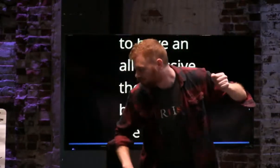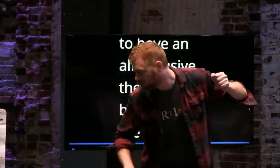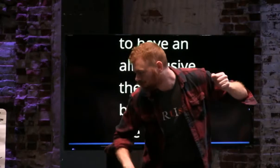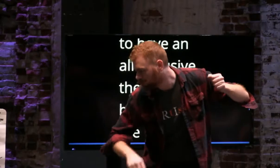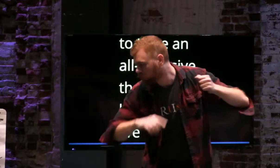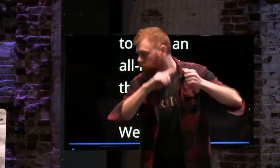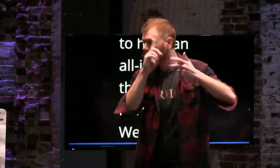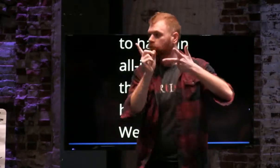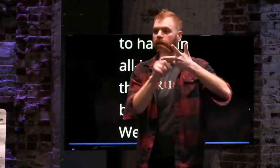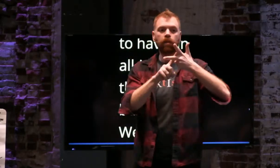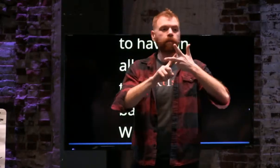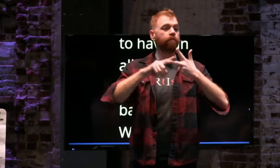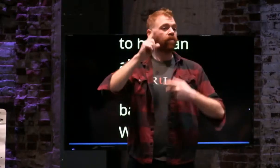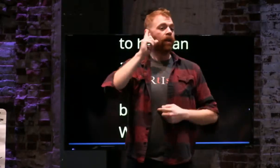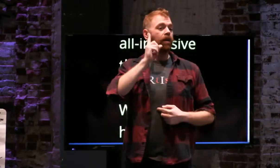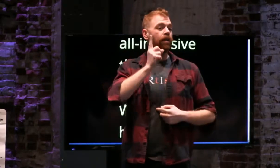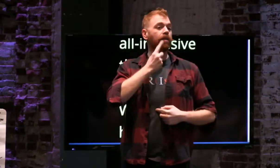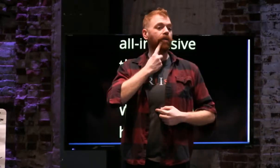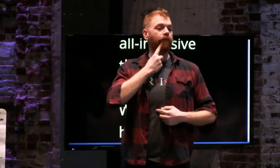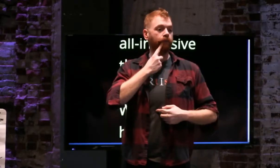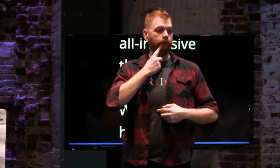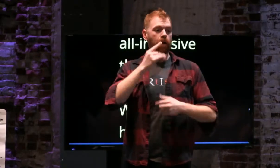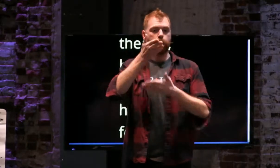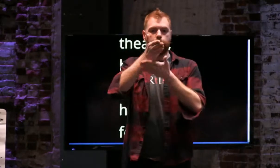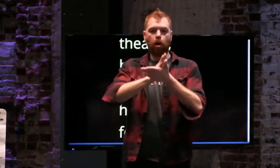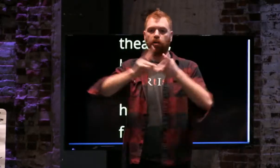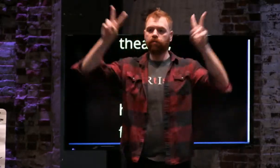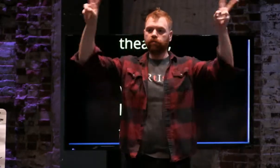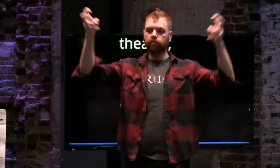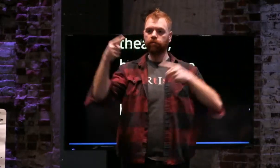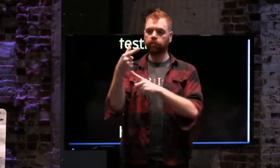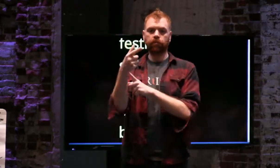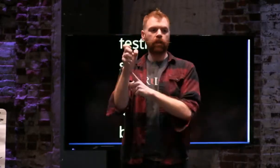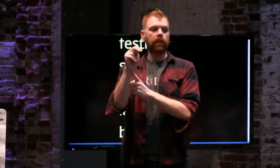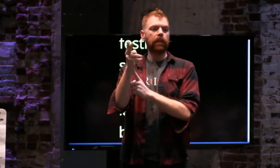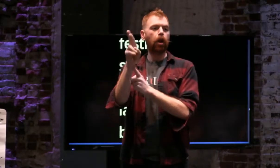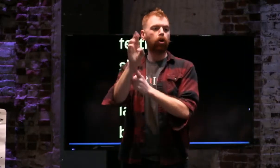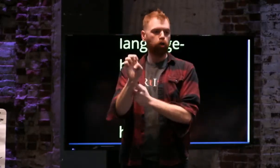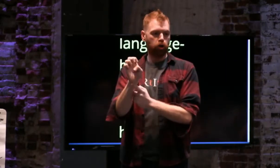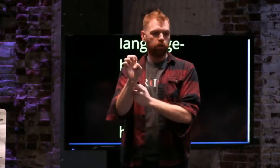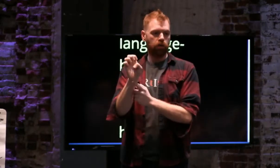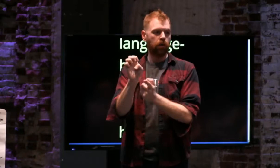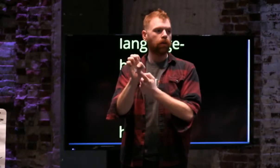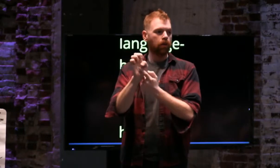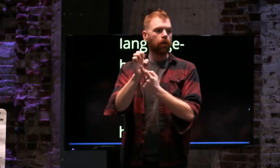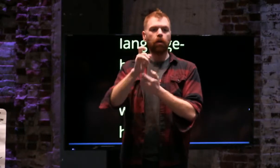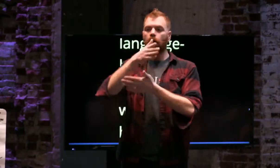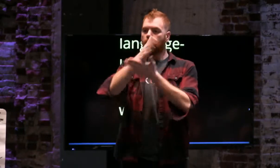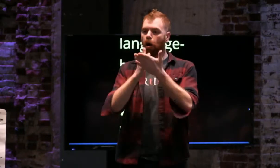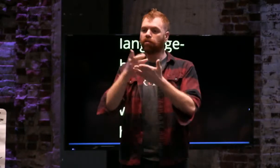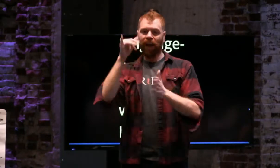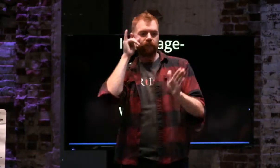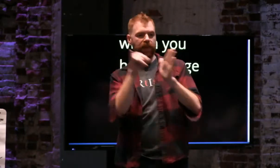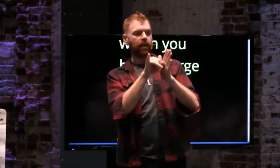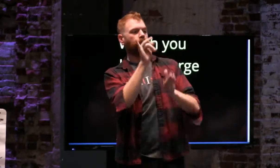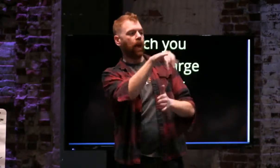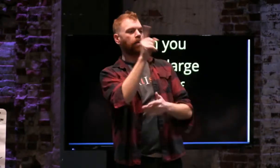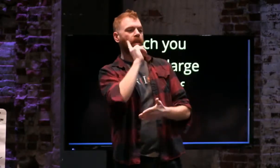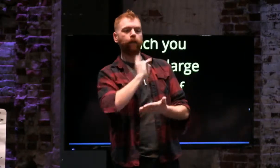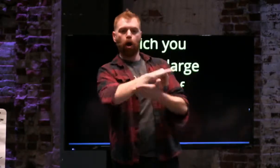in which you have a large catalog of different genres of theater that are ASL based. Of deaf, by deaf.